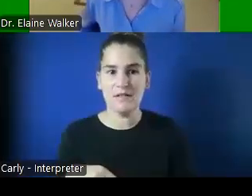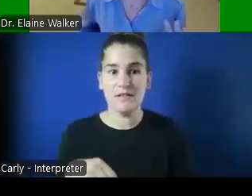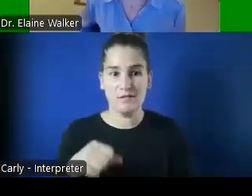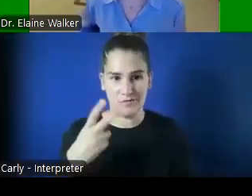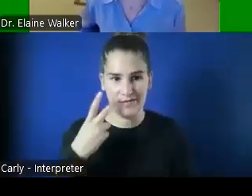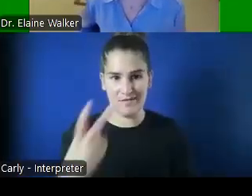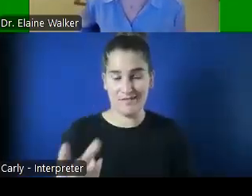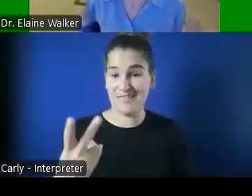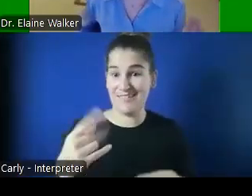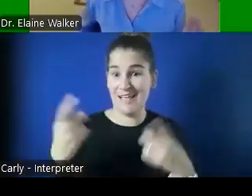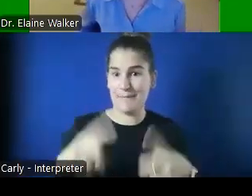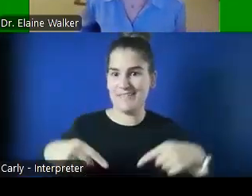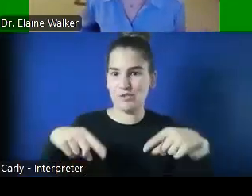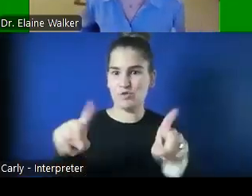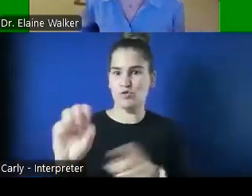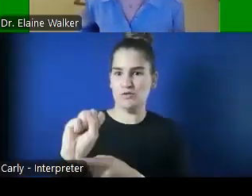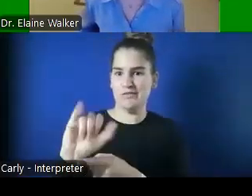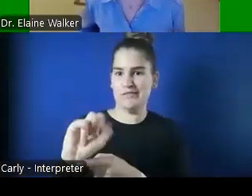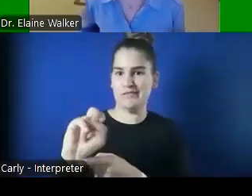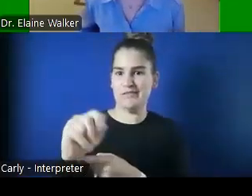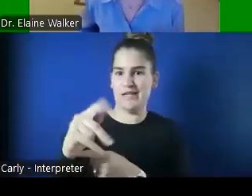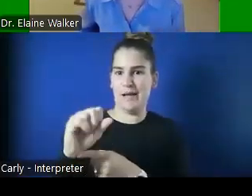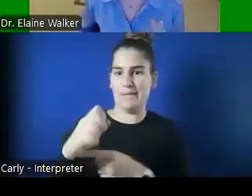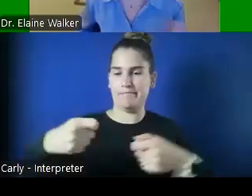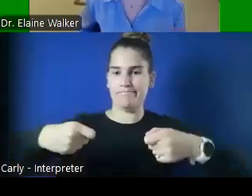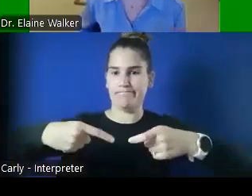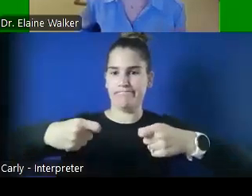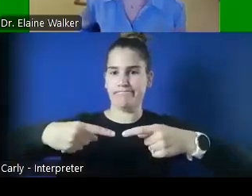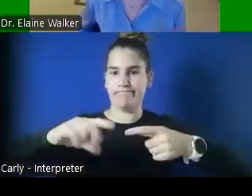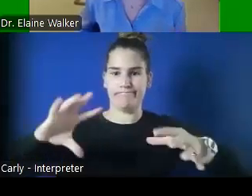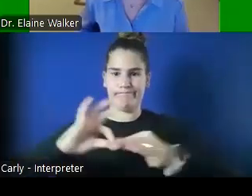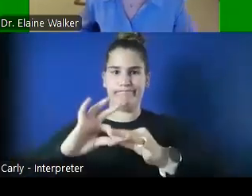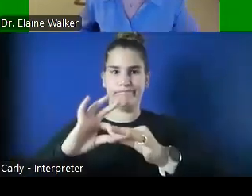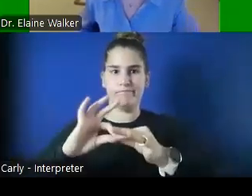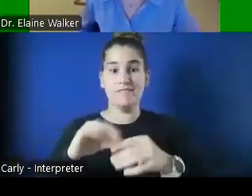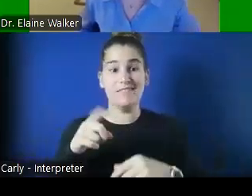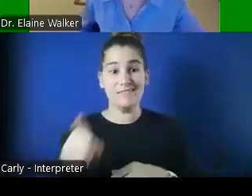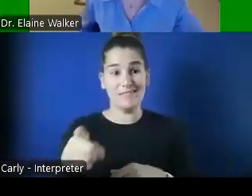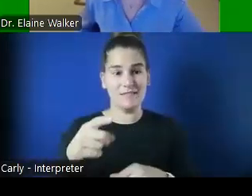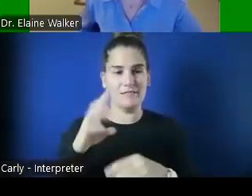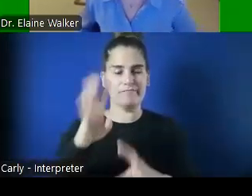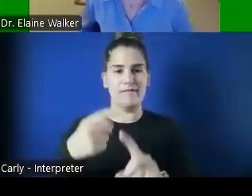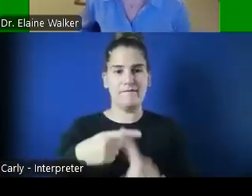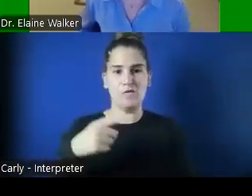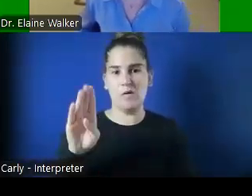uh this is taken from Bruce mckuin who was instrumental in developing our understanding